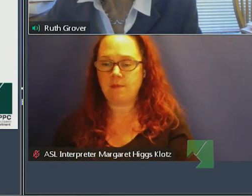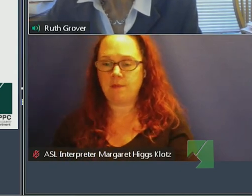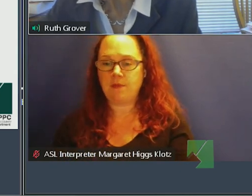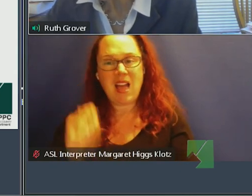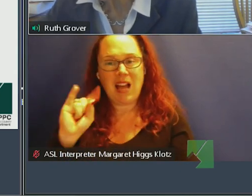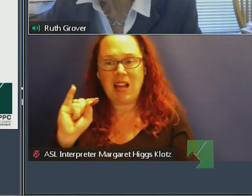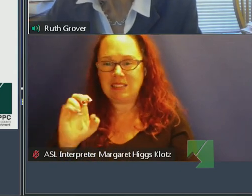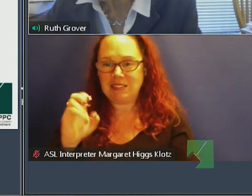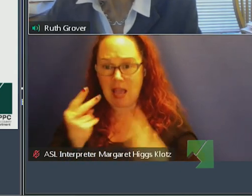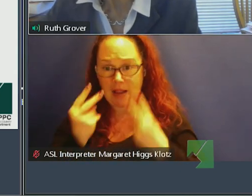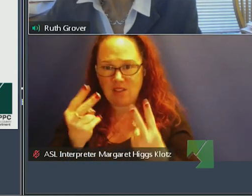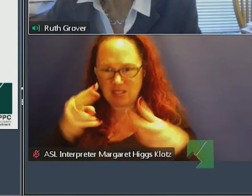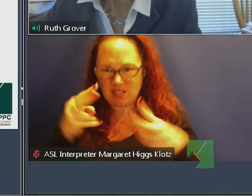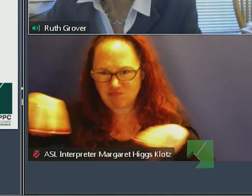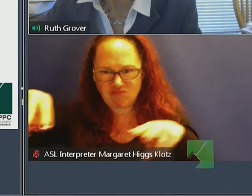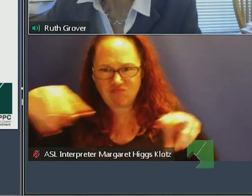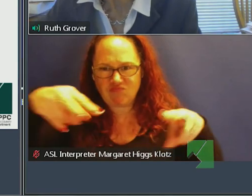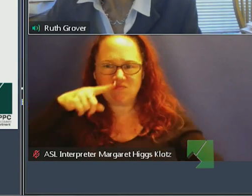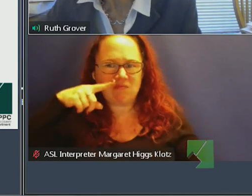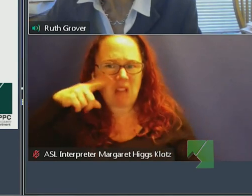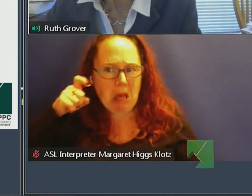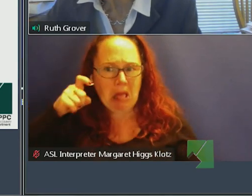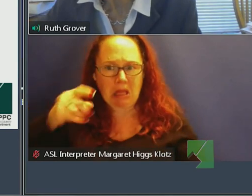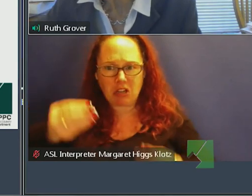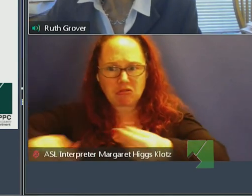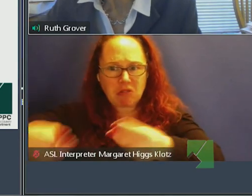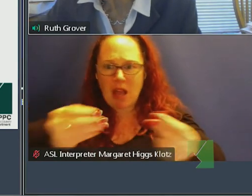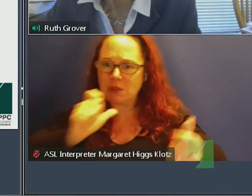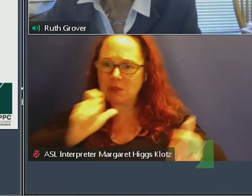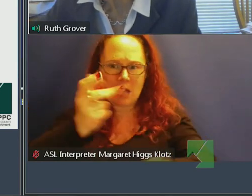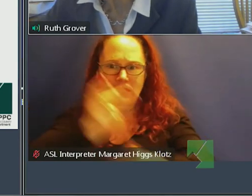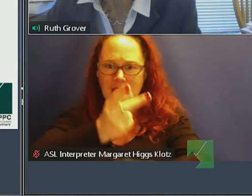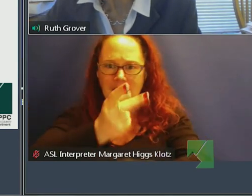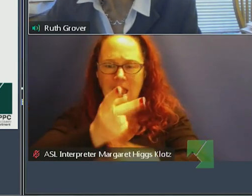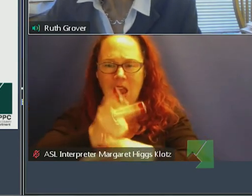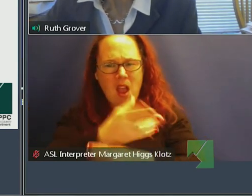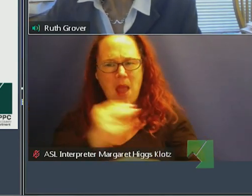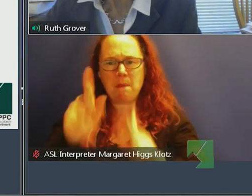which created an eyesore and various residents and visitors sitting outside or traveling to,